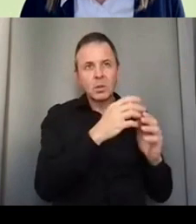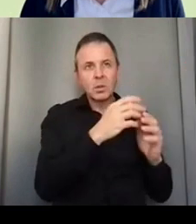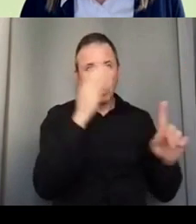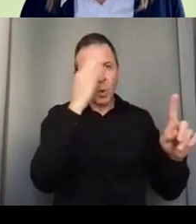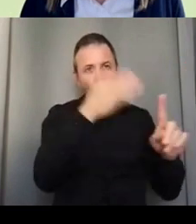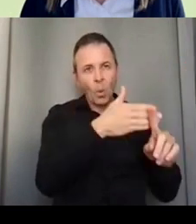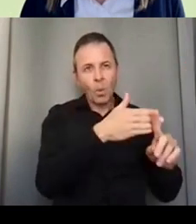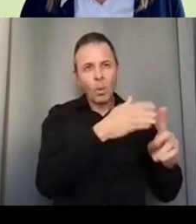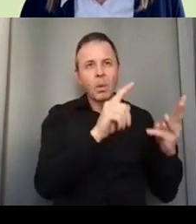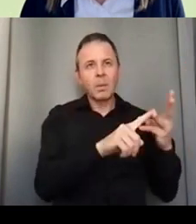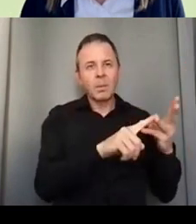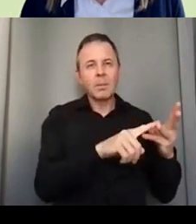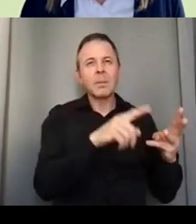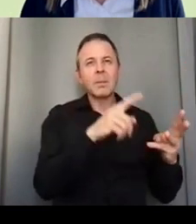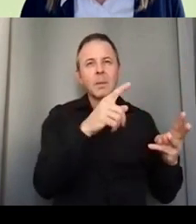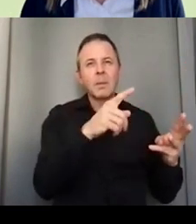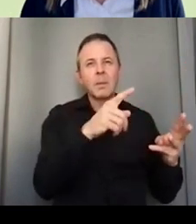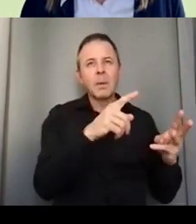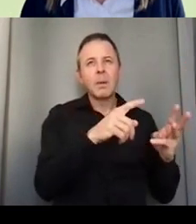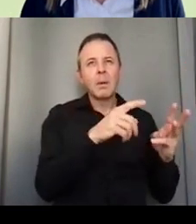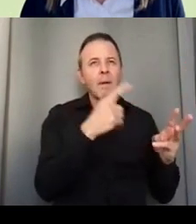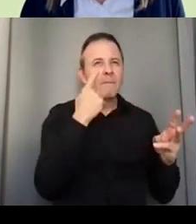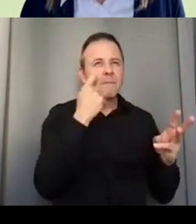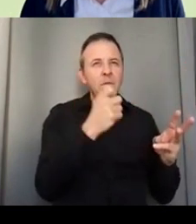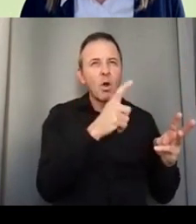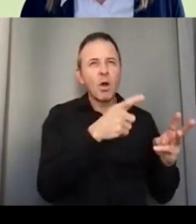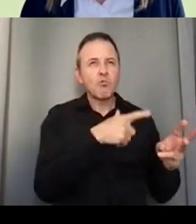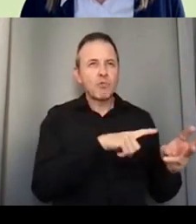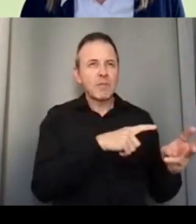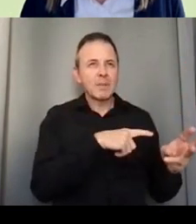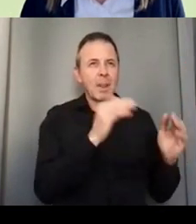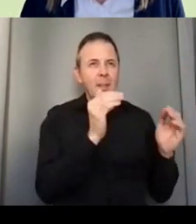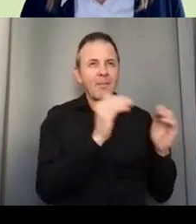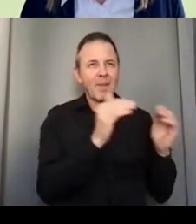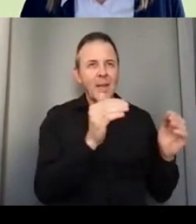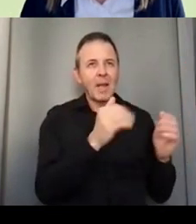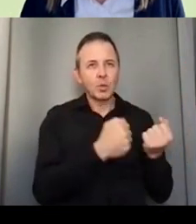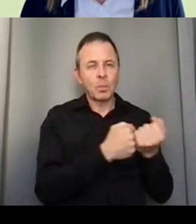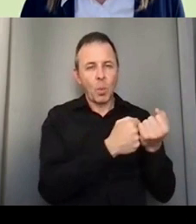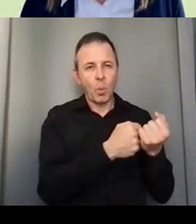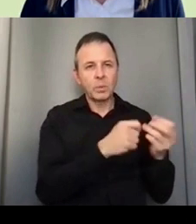identifying reasonable and necessary supports are your go are your side of